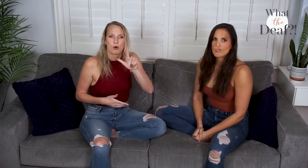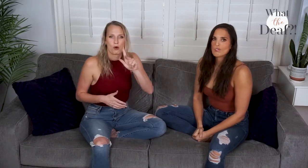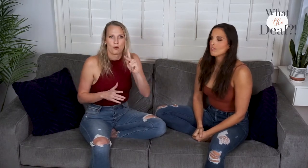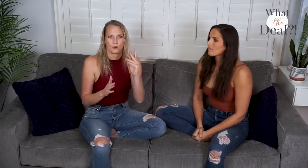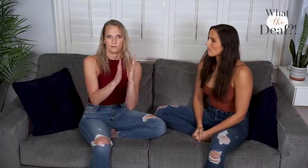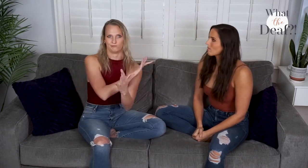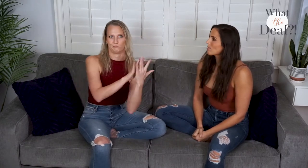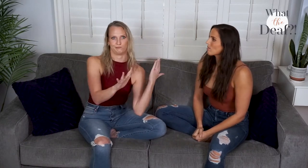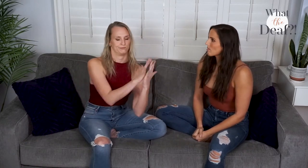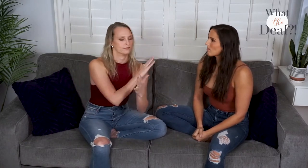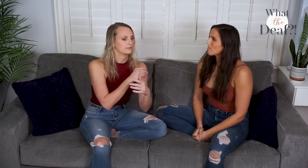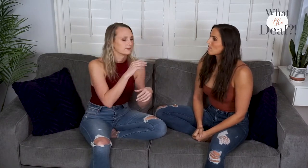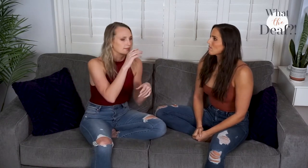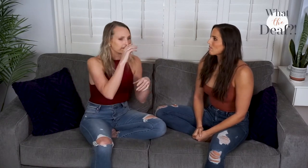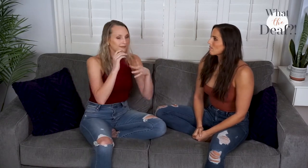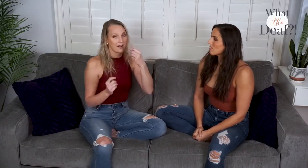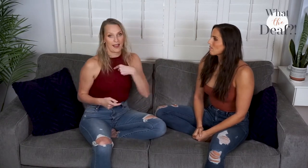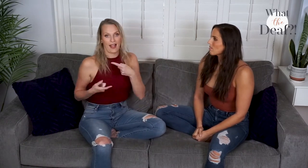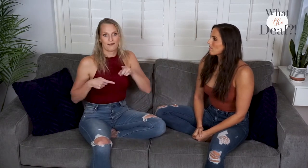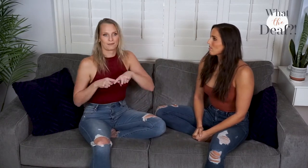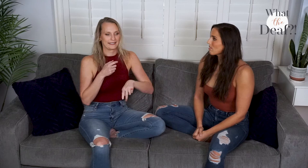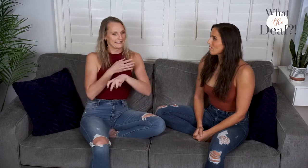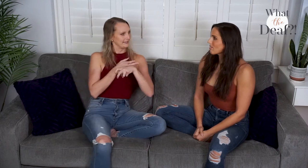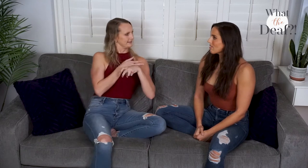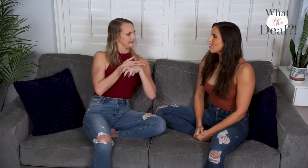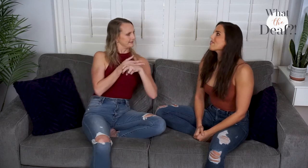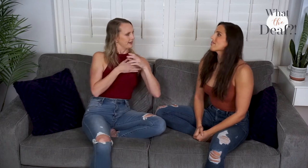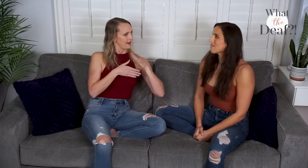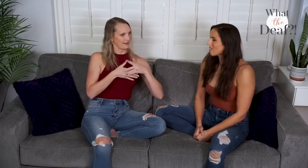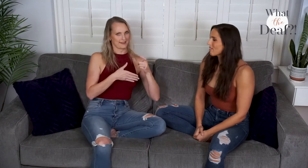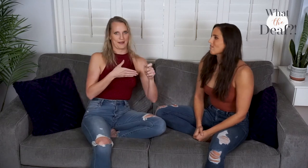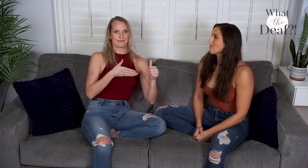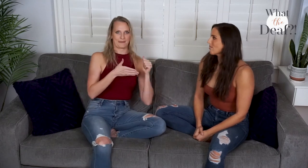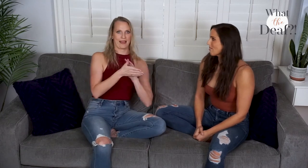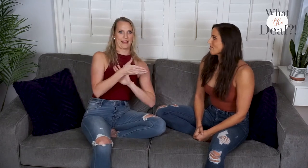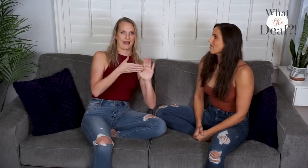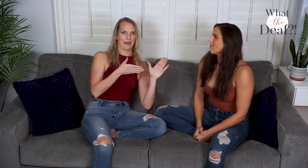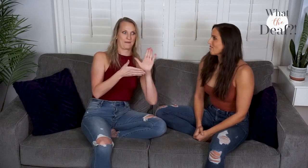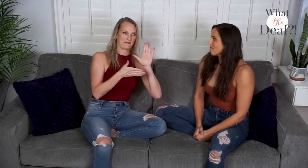where there was a lot of people walking by. And I happened to sit up against the back end